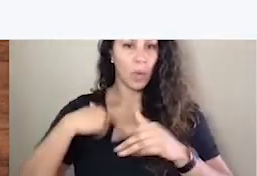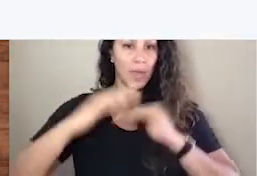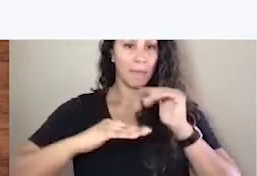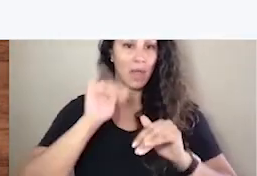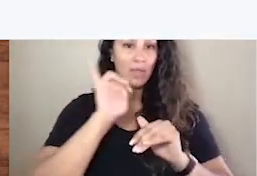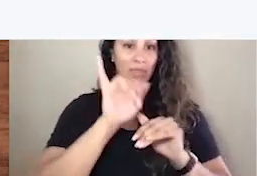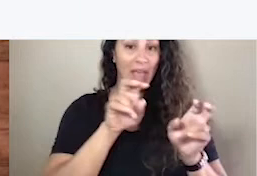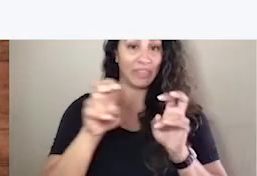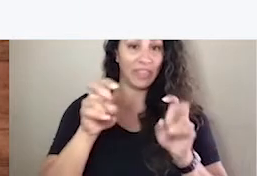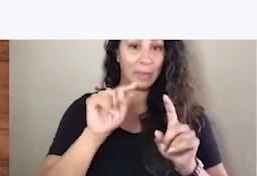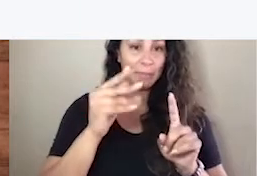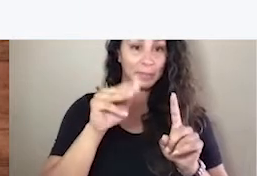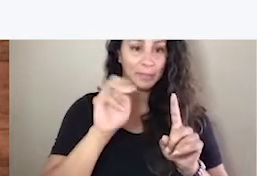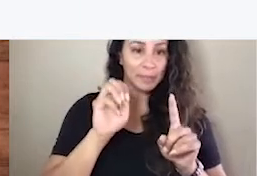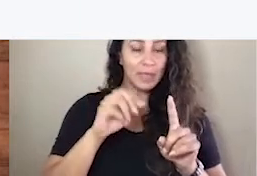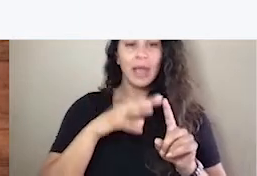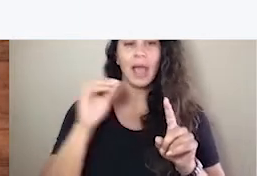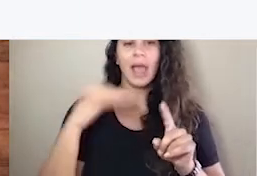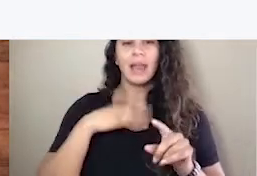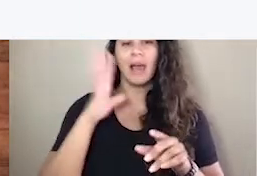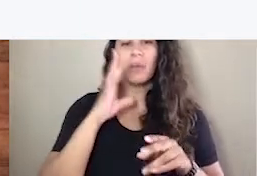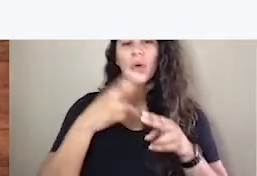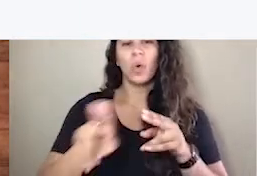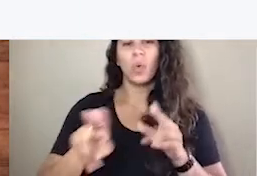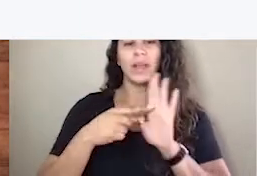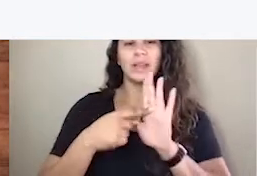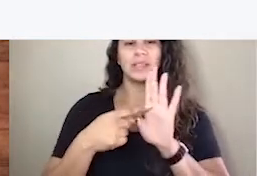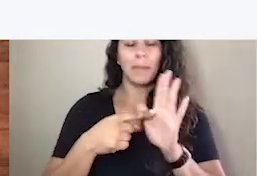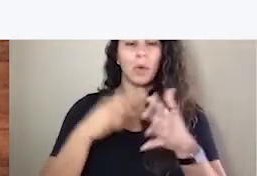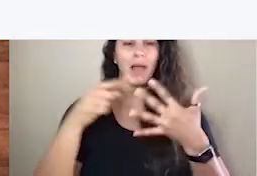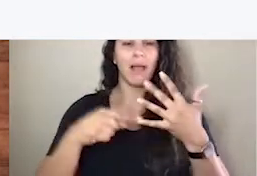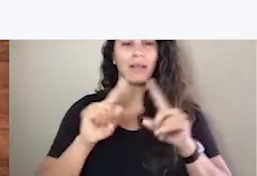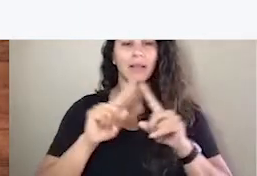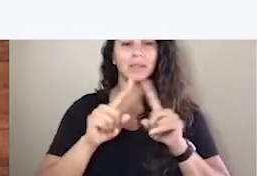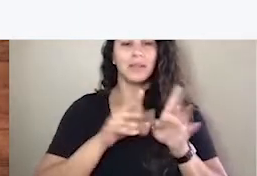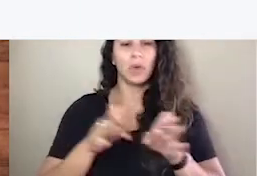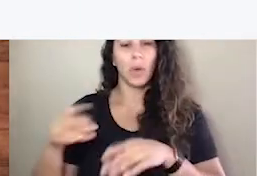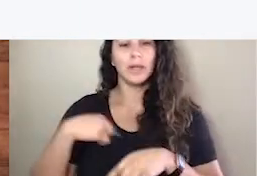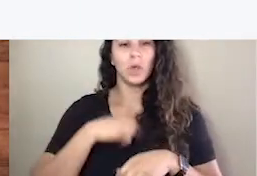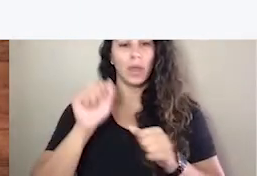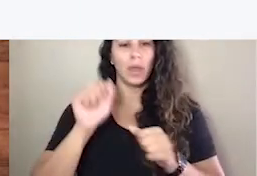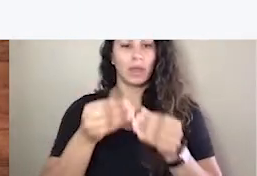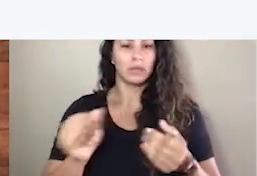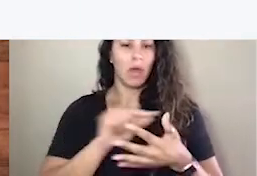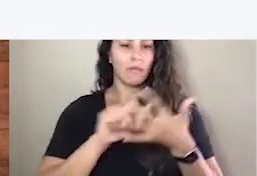AND GIVING A QUICK DEMO TO HIGHLIGHT WAYS TO SOLVE SOME OF THOSE PROBLEMS.